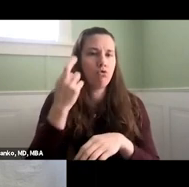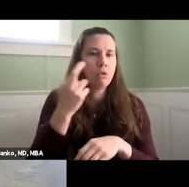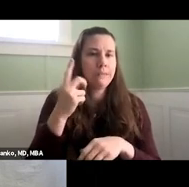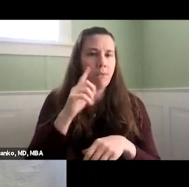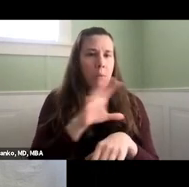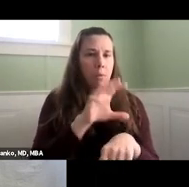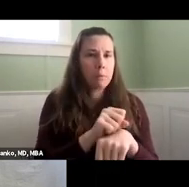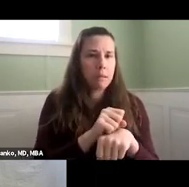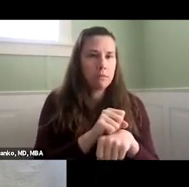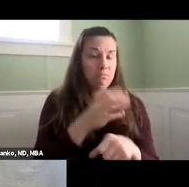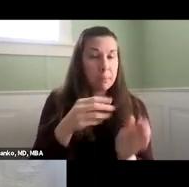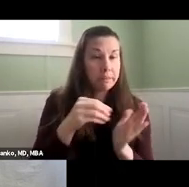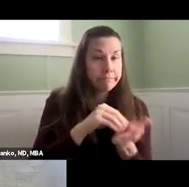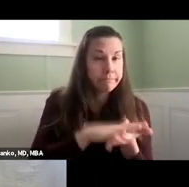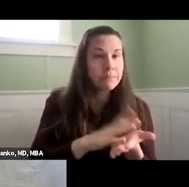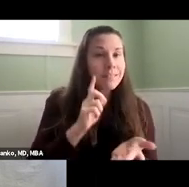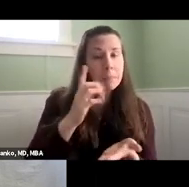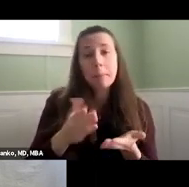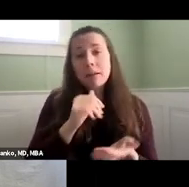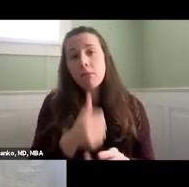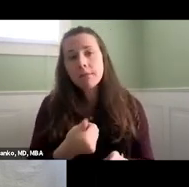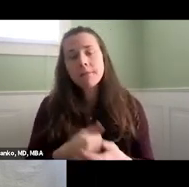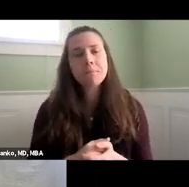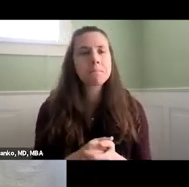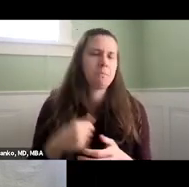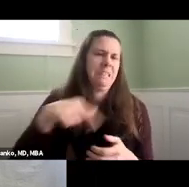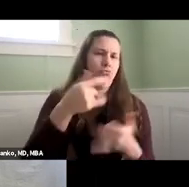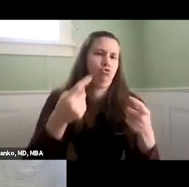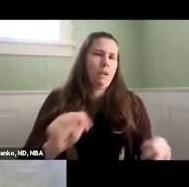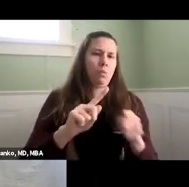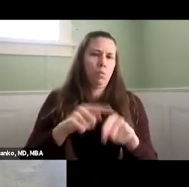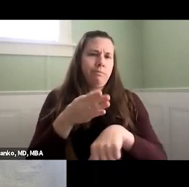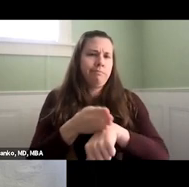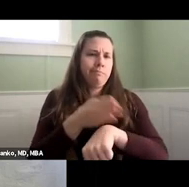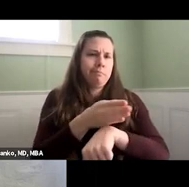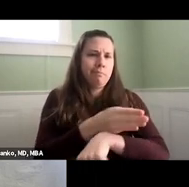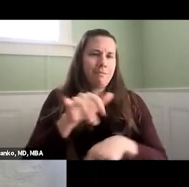is used instead. And sometimes that depends on the reason on the appointment. The fact